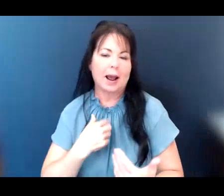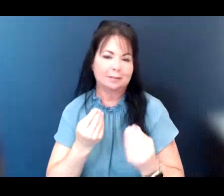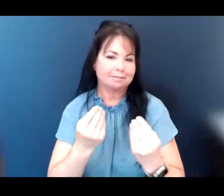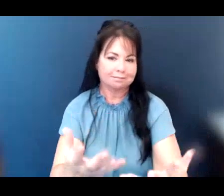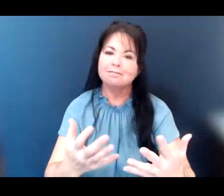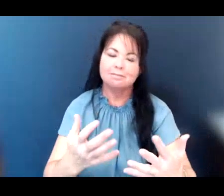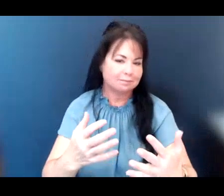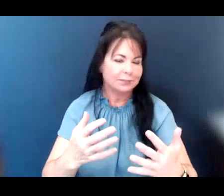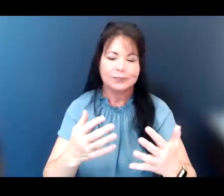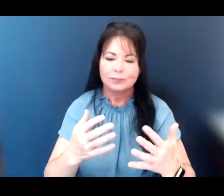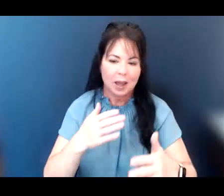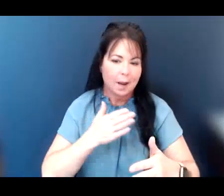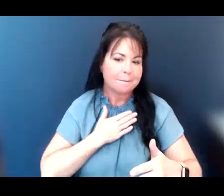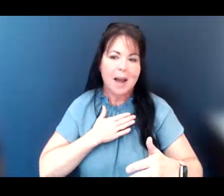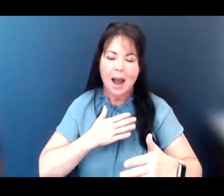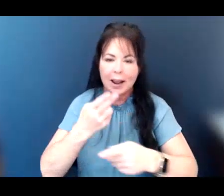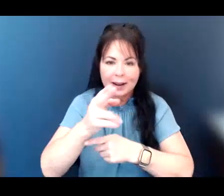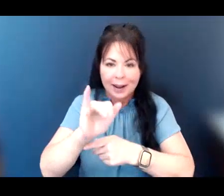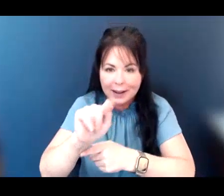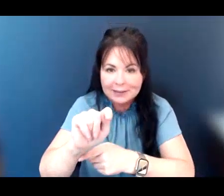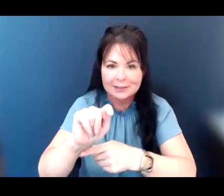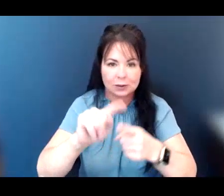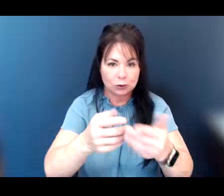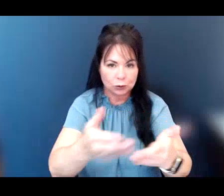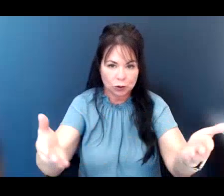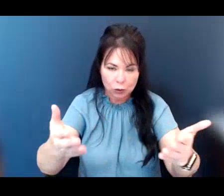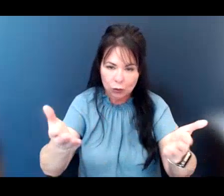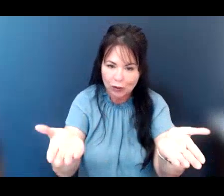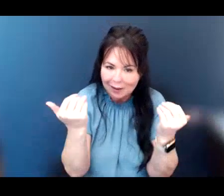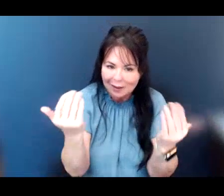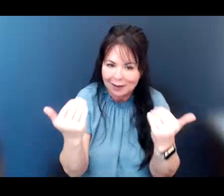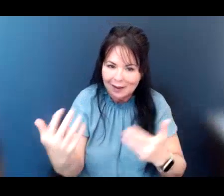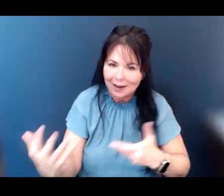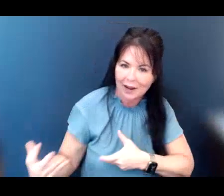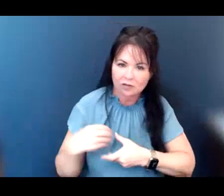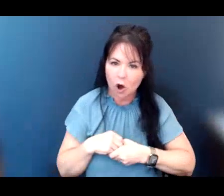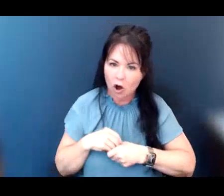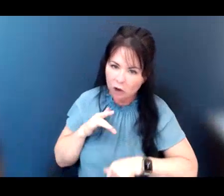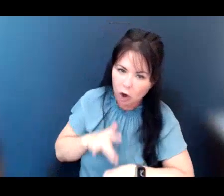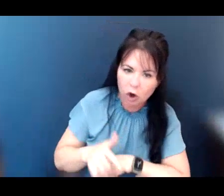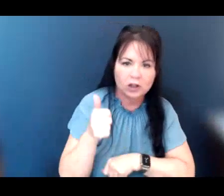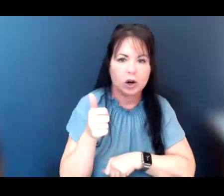Get your content person-- cough, cough-- involved earlier in whatever project you're starting.